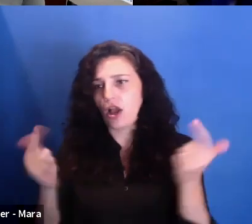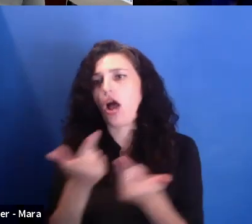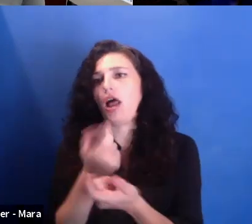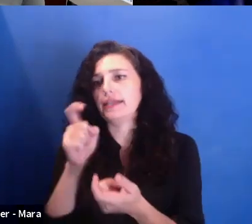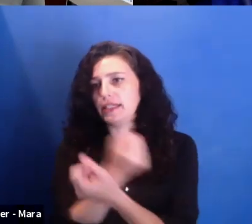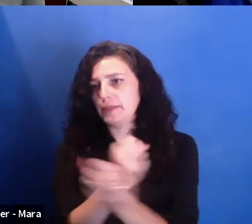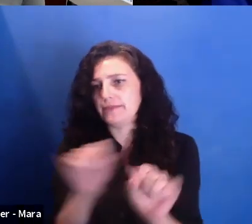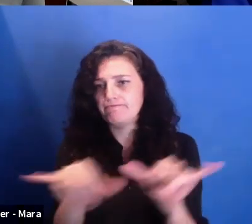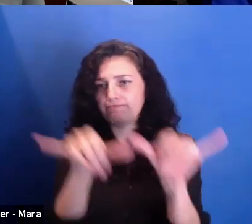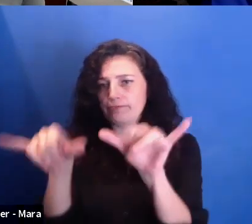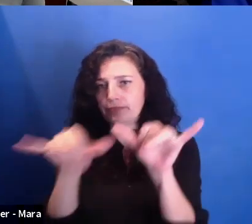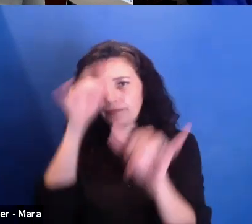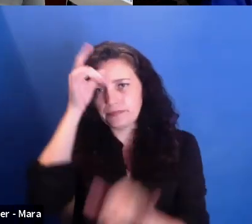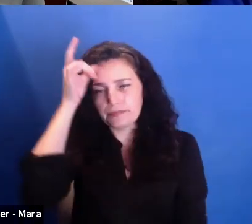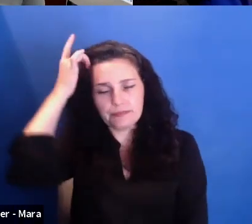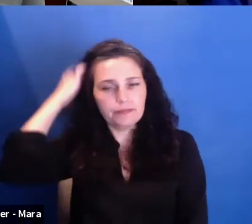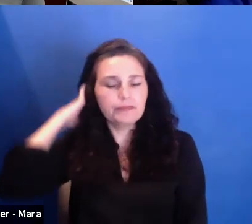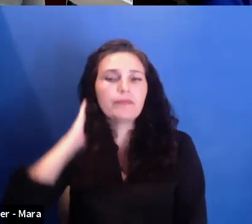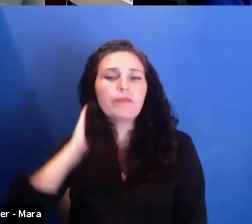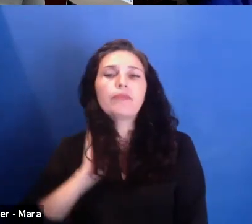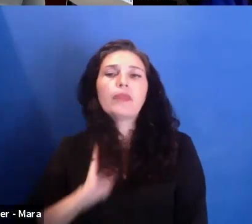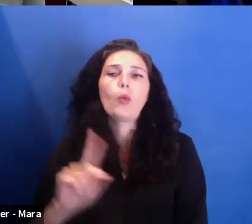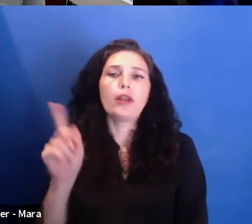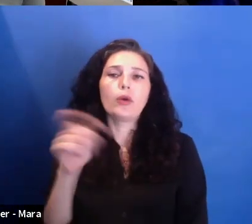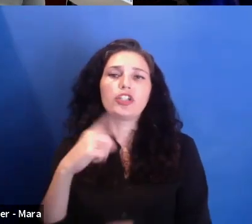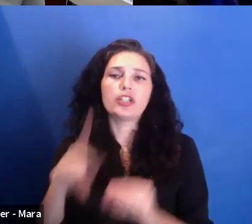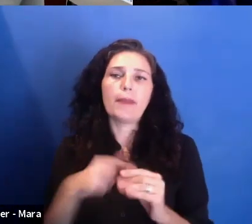There is a question here about actors being restricted